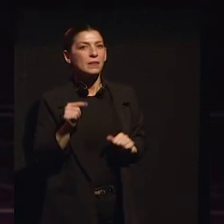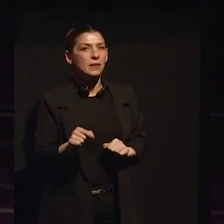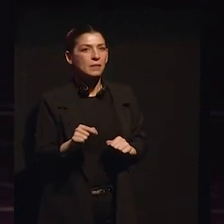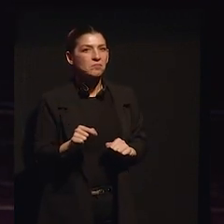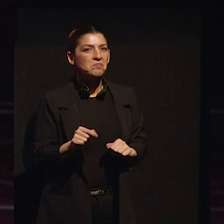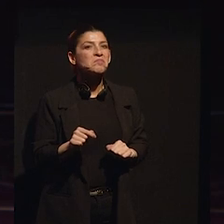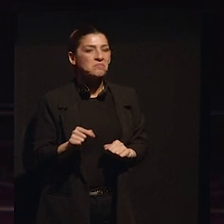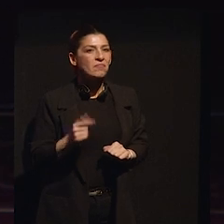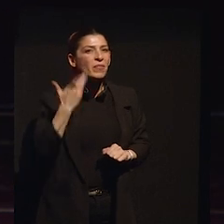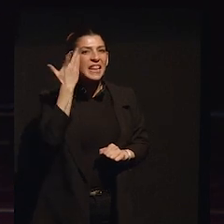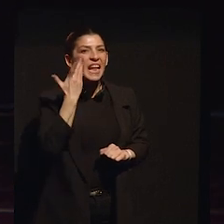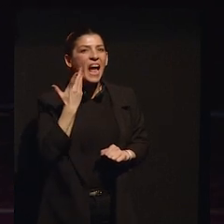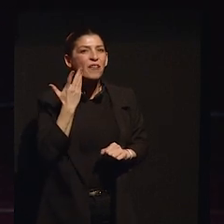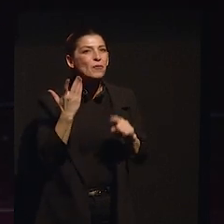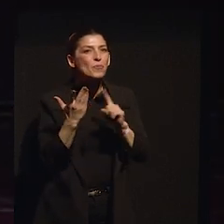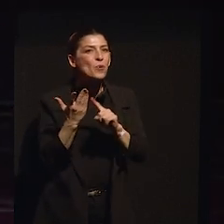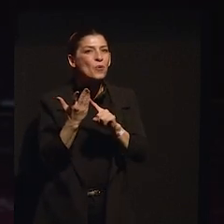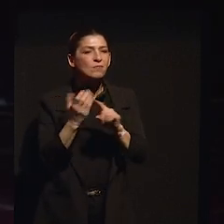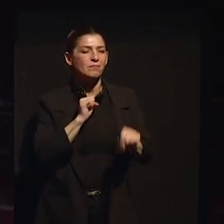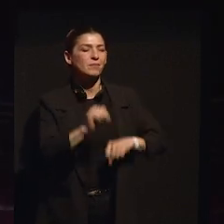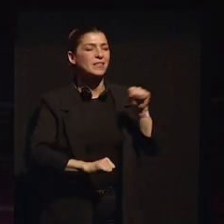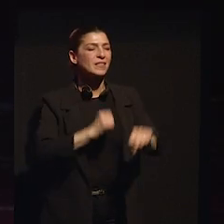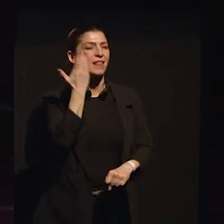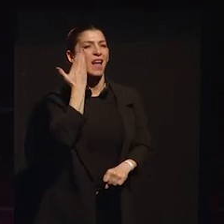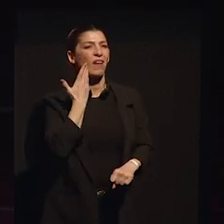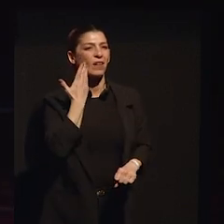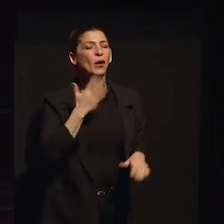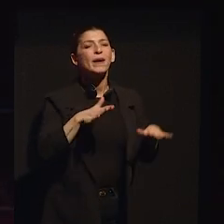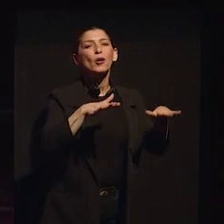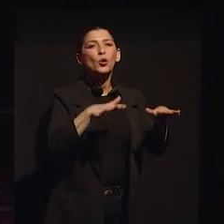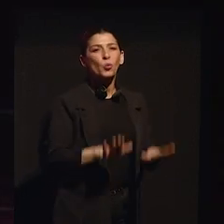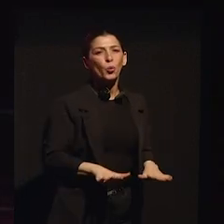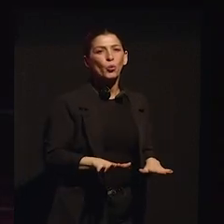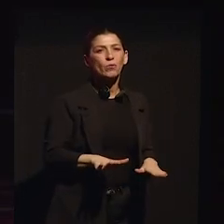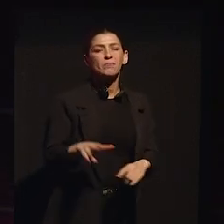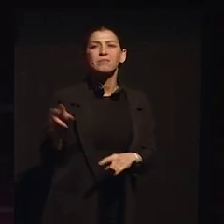and we move together. So pleasant. And lastly, I think that pleasure is key.